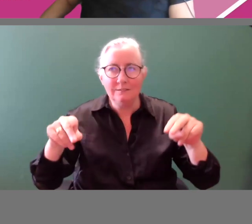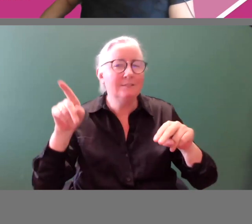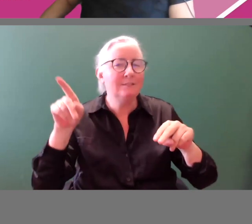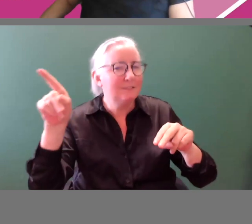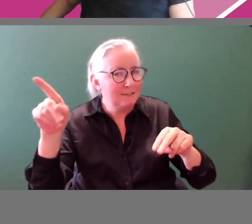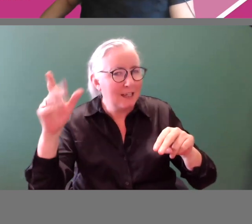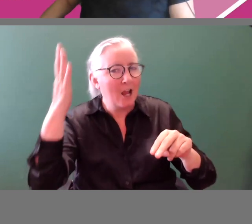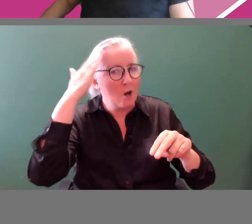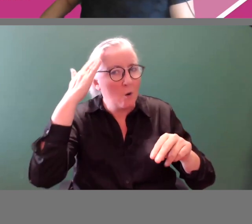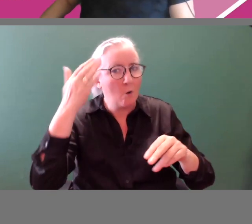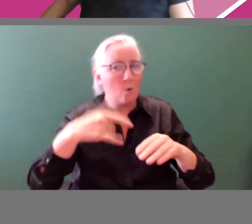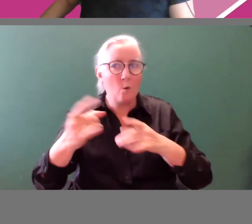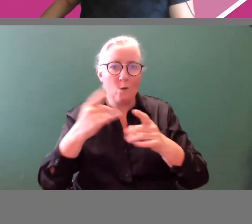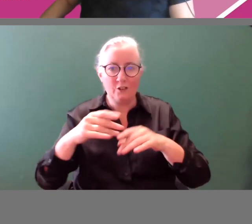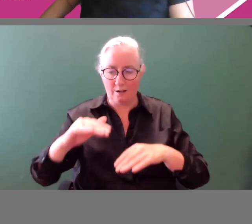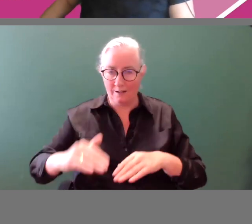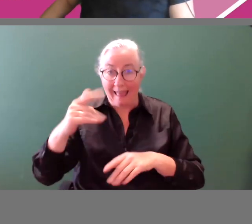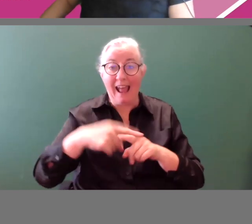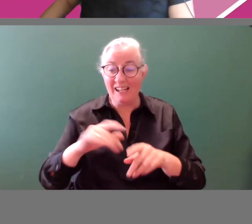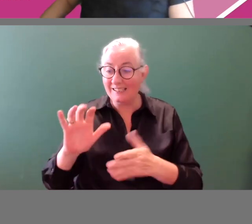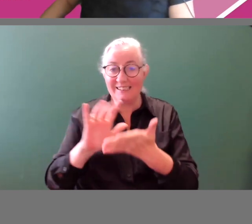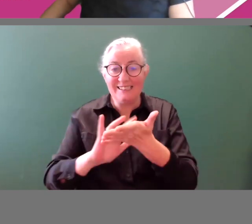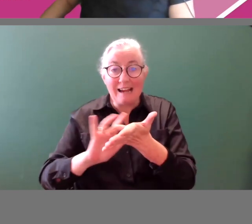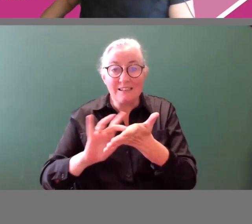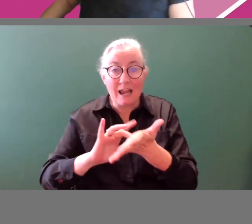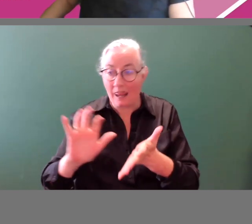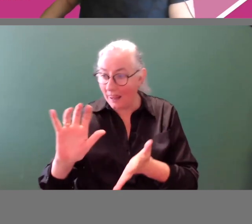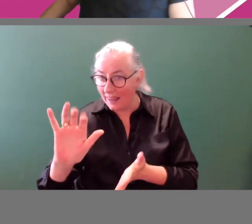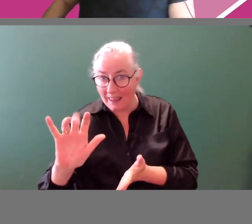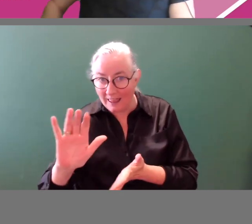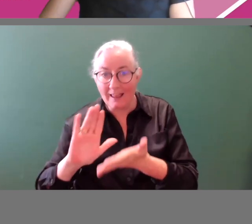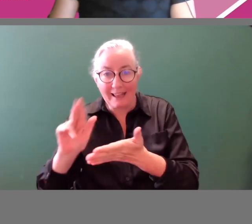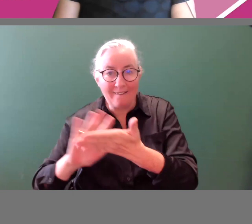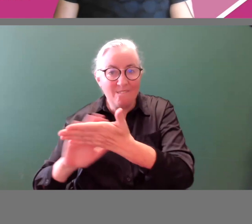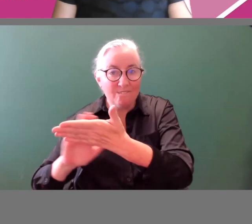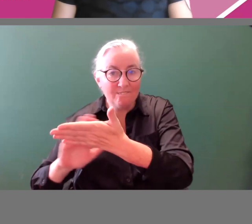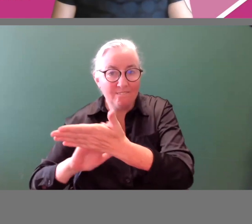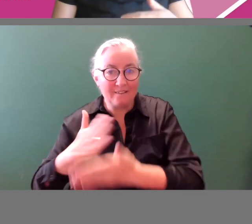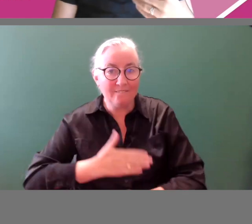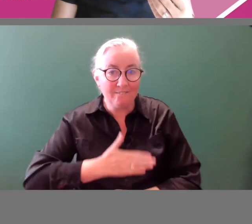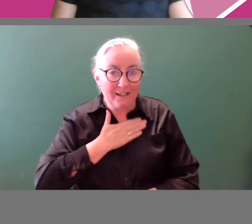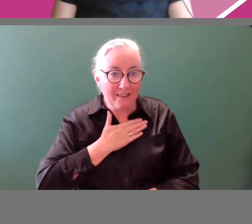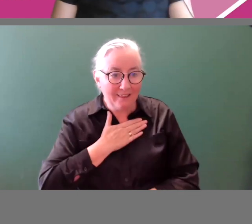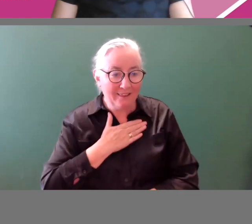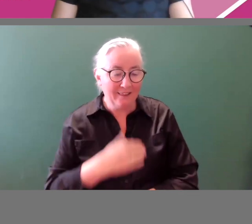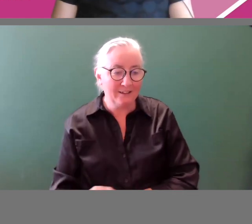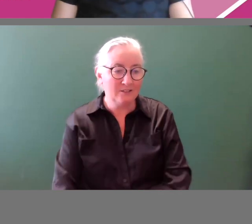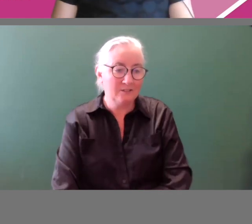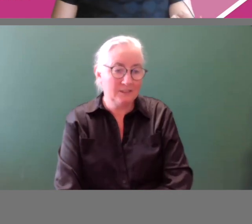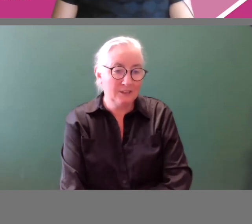want to go to with a tactile button. So you can see there, there is good visual contrast between